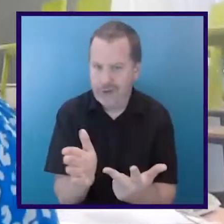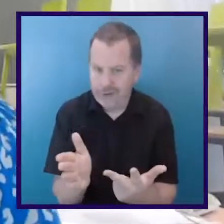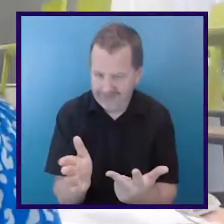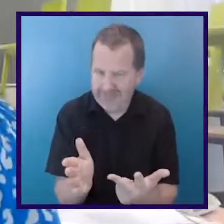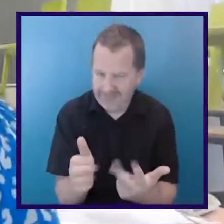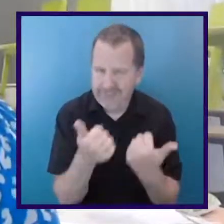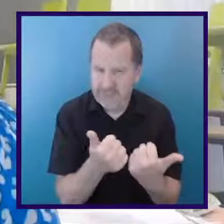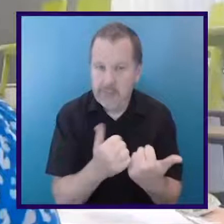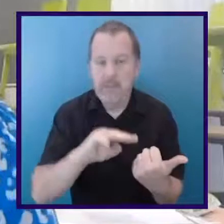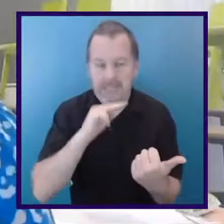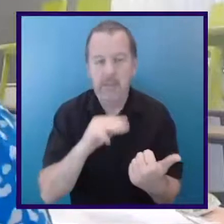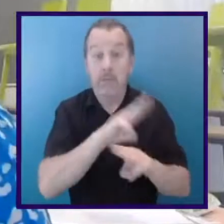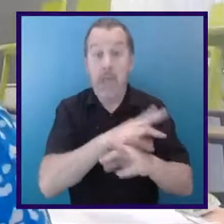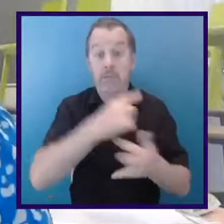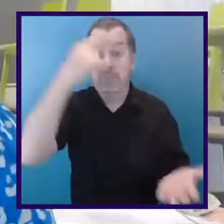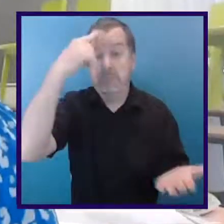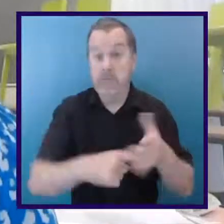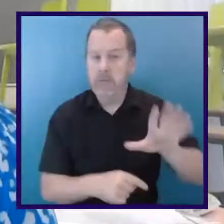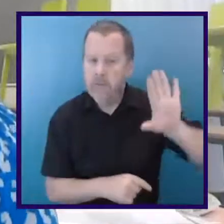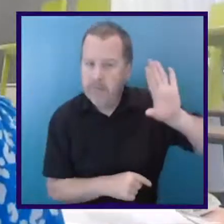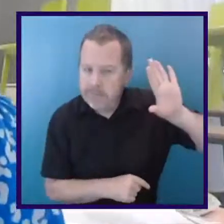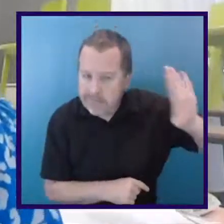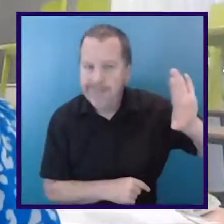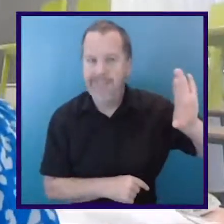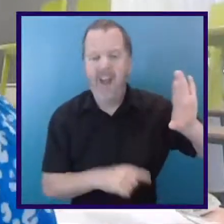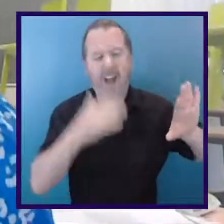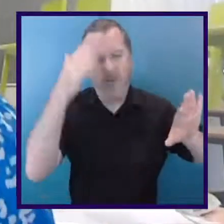So it means the decision on languages isn't being decided by their parents, by what maybe